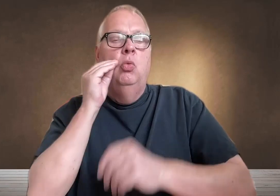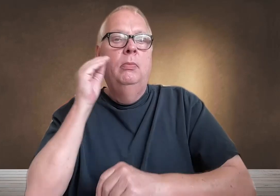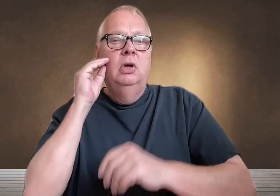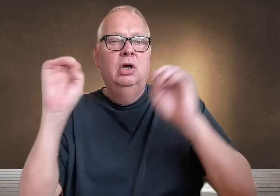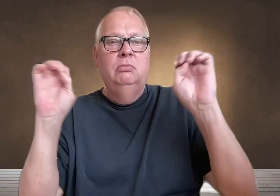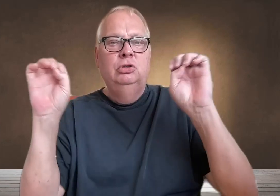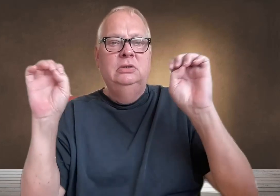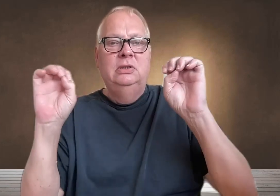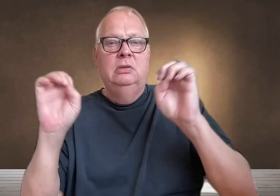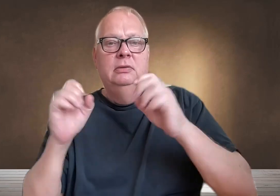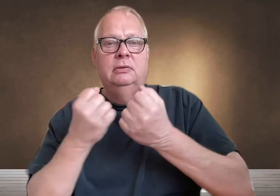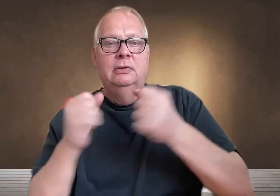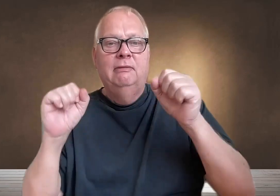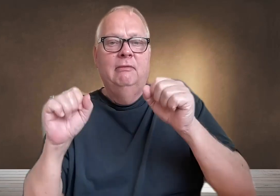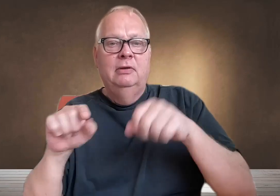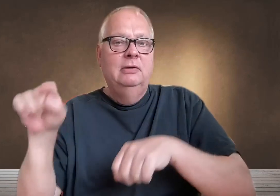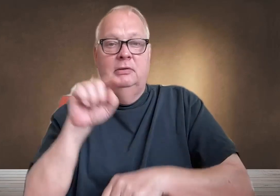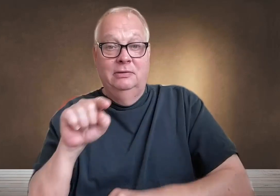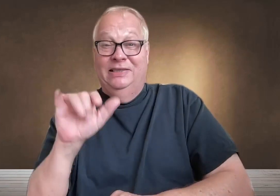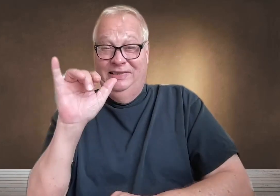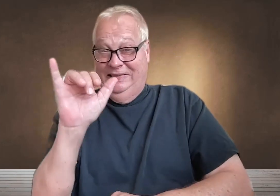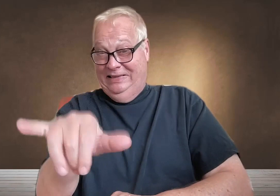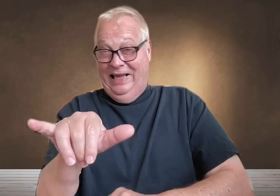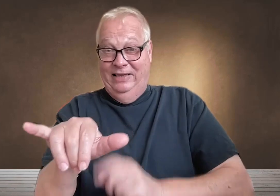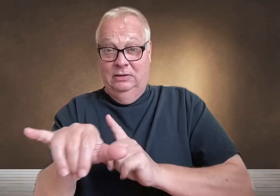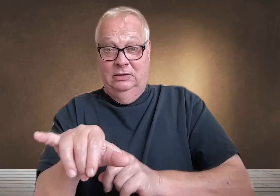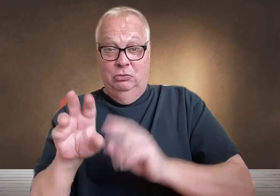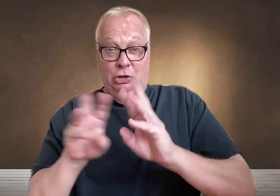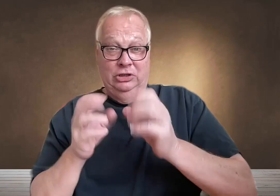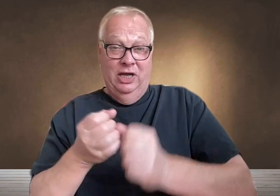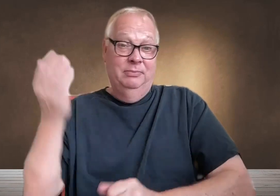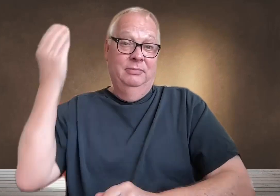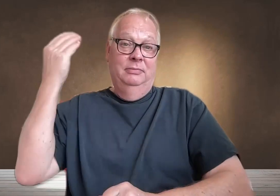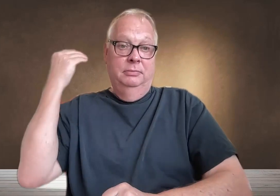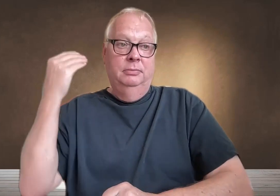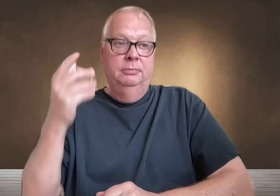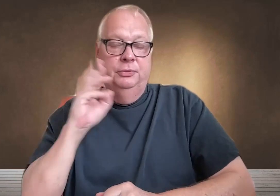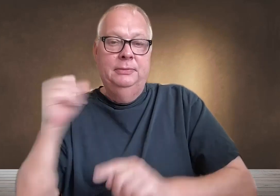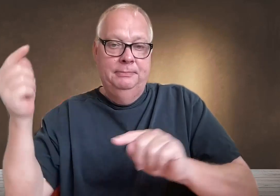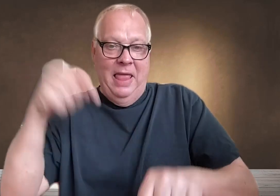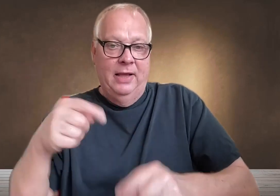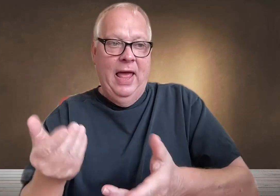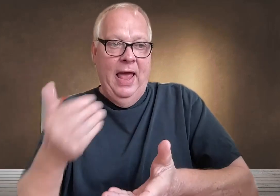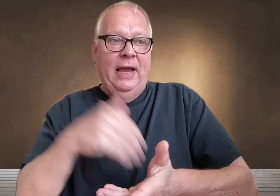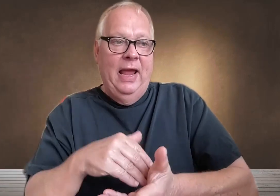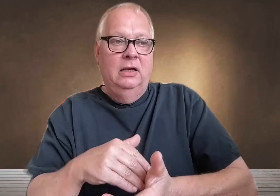home emergencies and safety, she presented that workshop before, and she is coming back again.